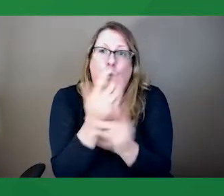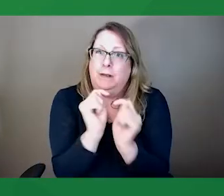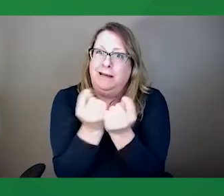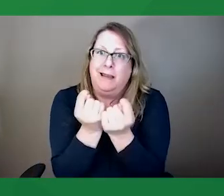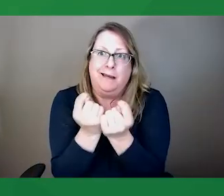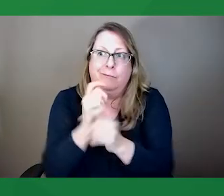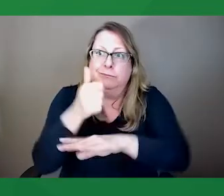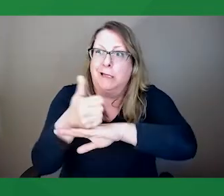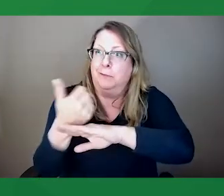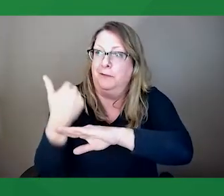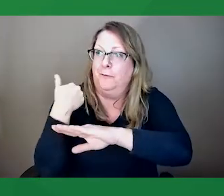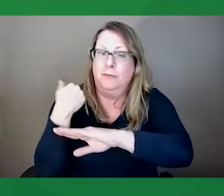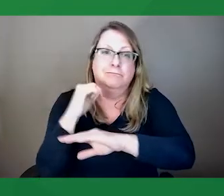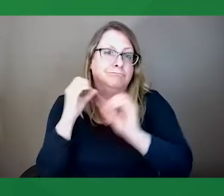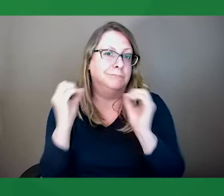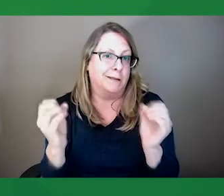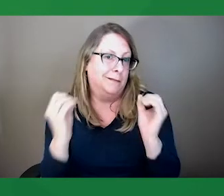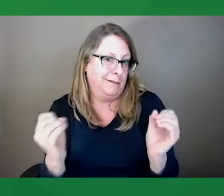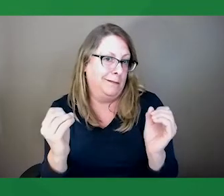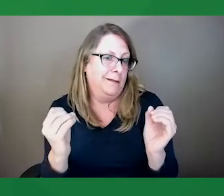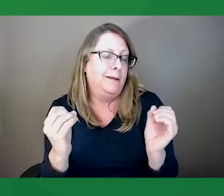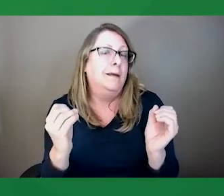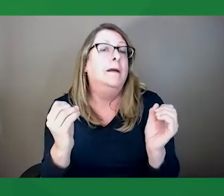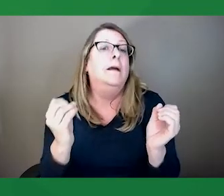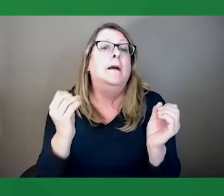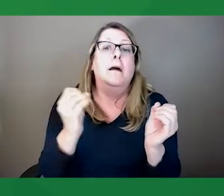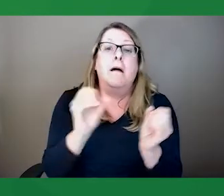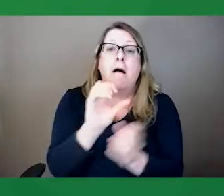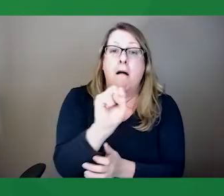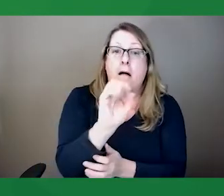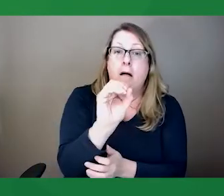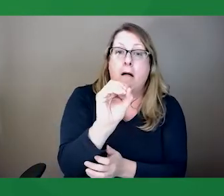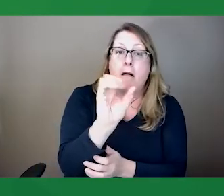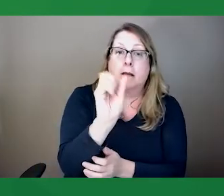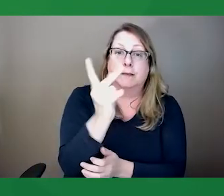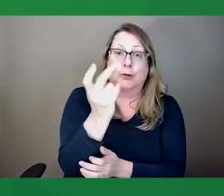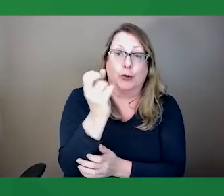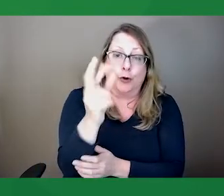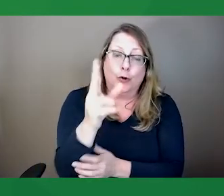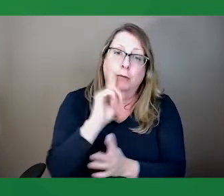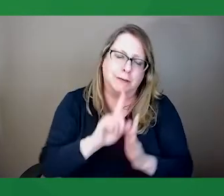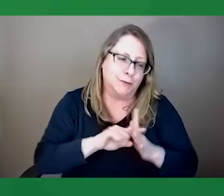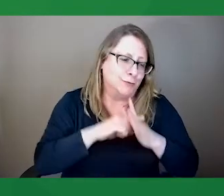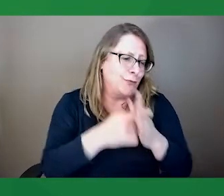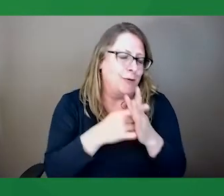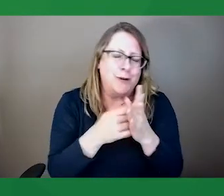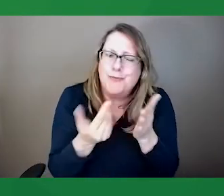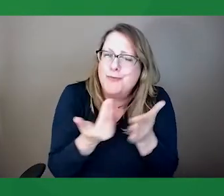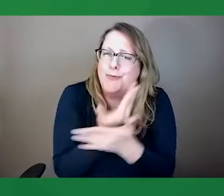and Oskar is going to be starting the accessibility team from the ground up,